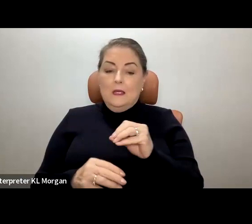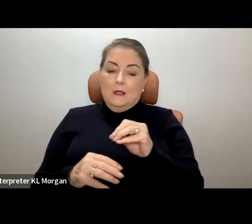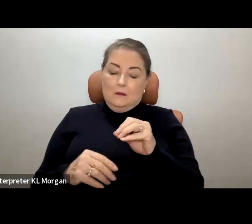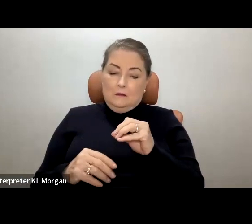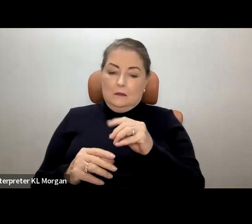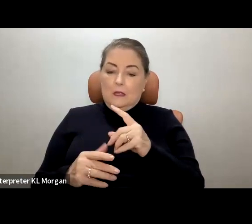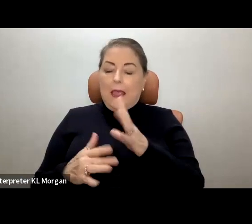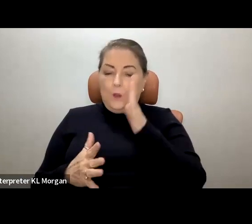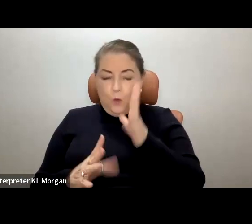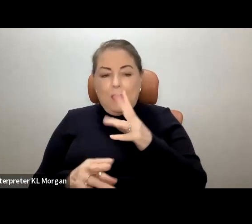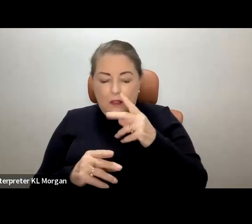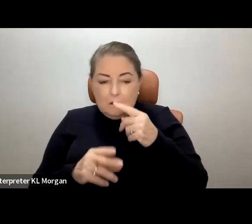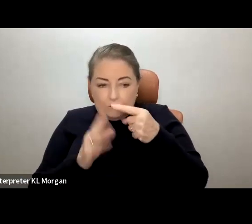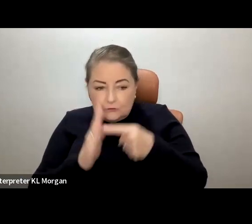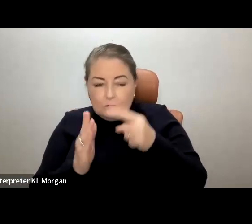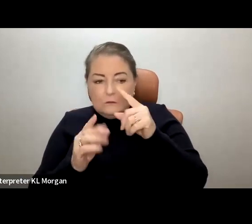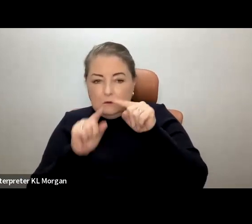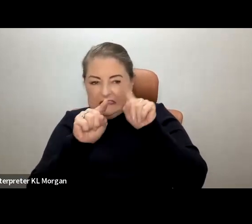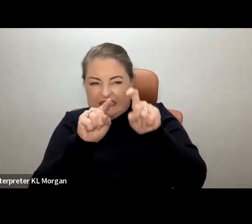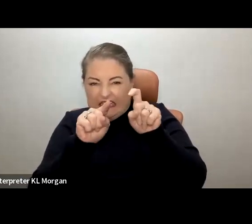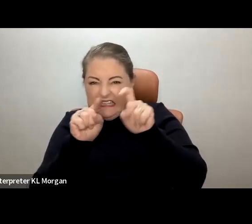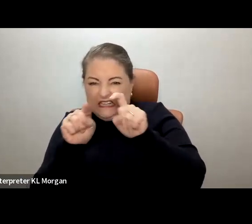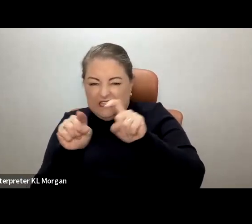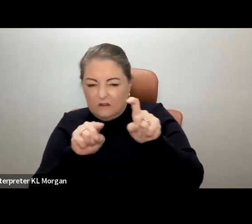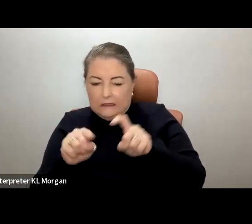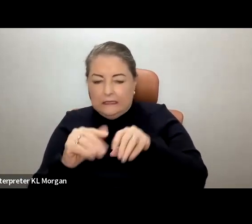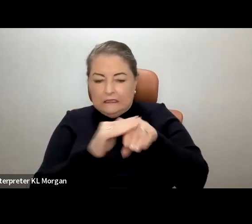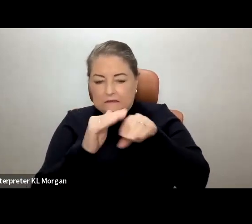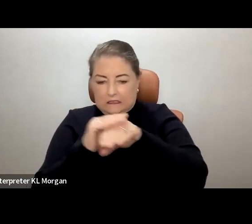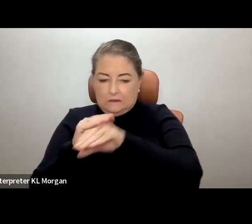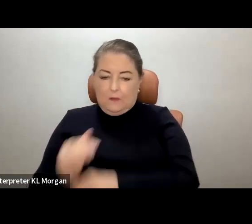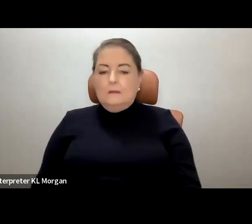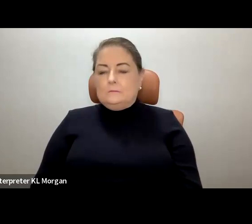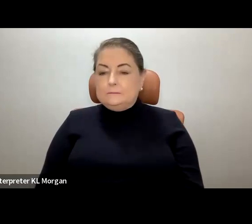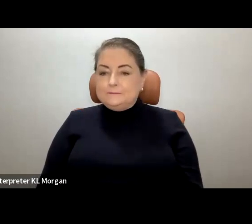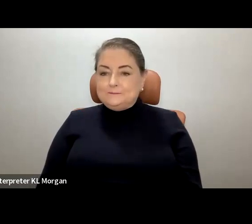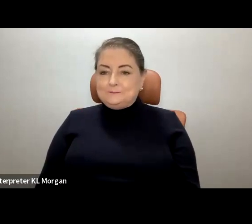accessible.